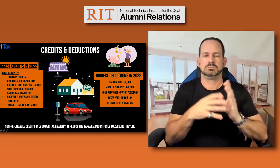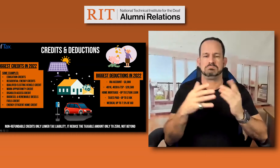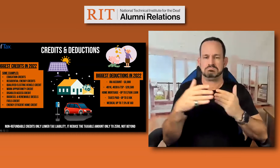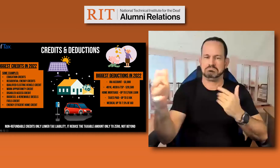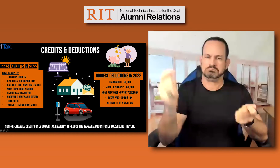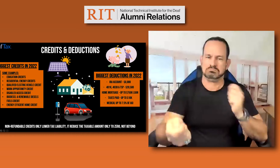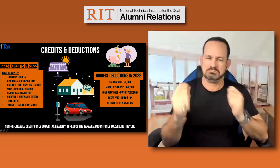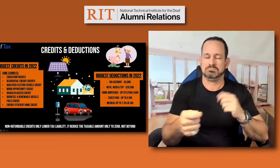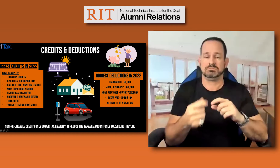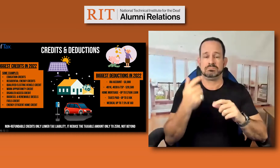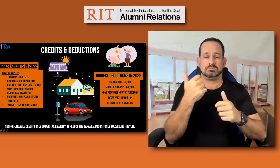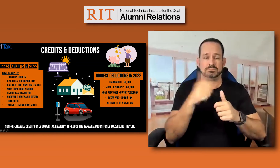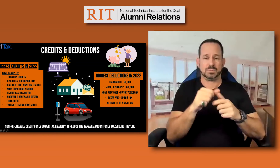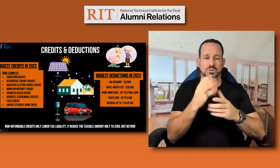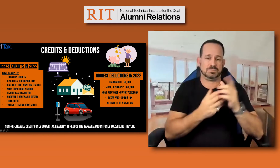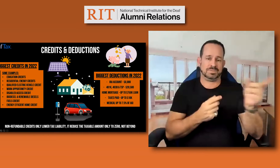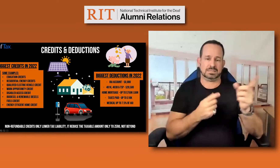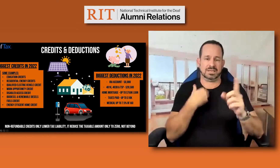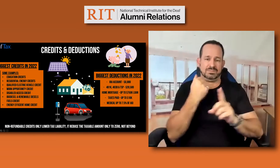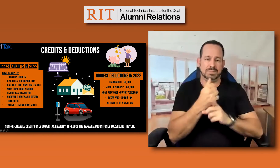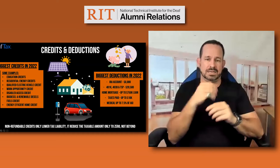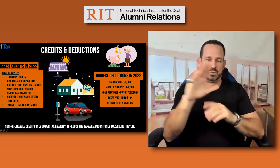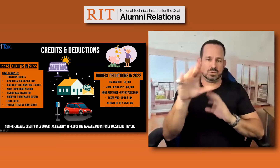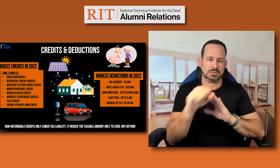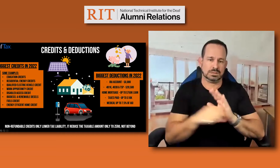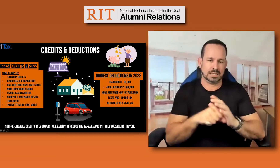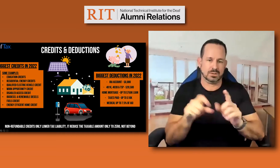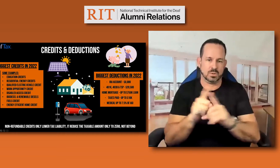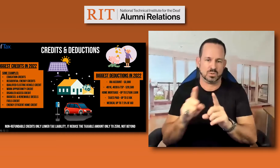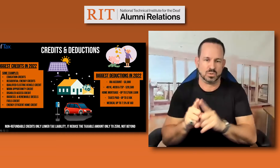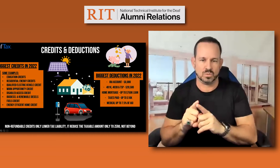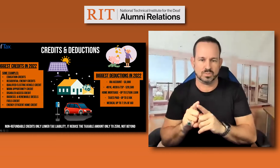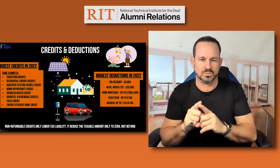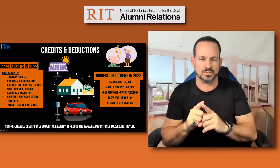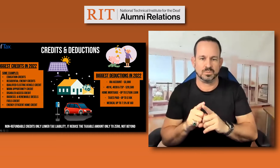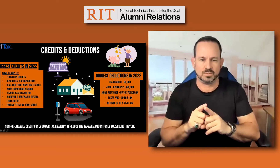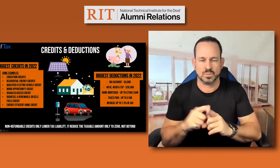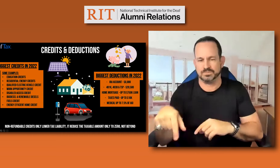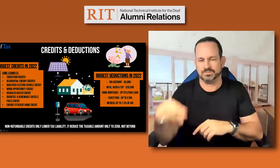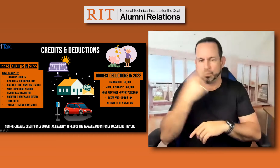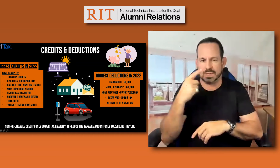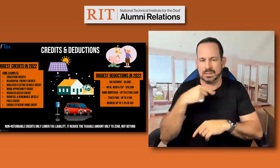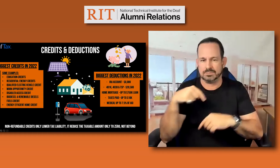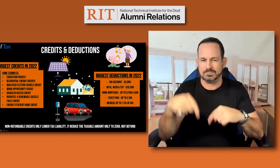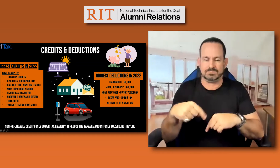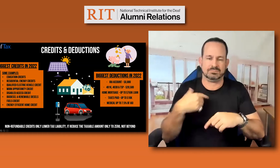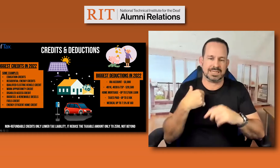amongst people that will ultimately affect policy-making.